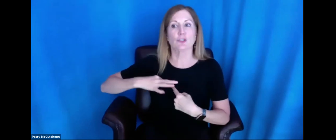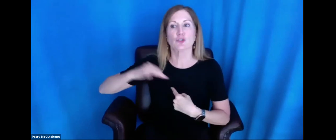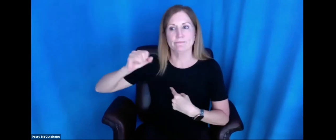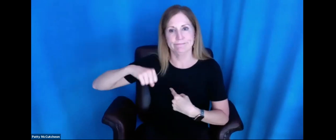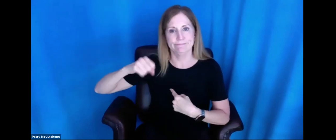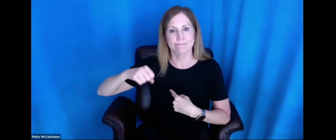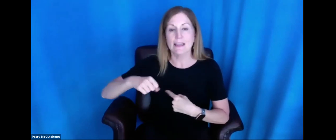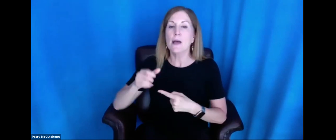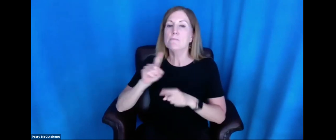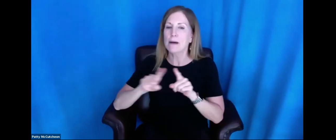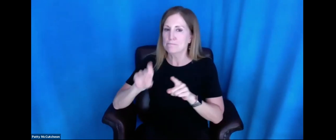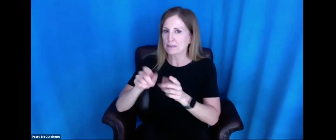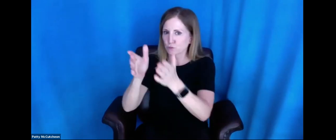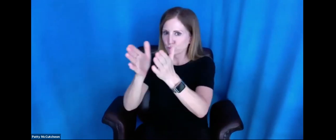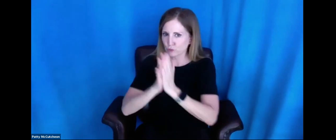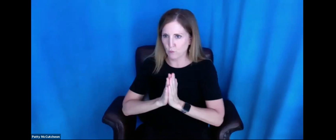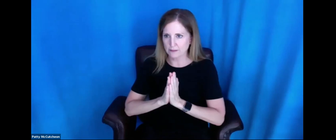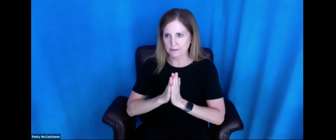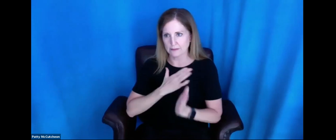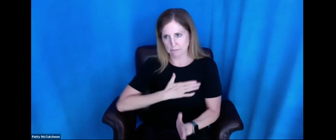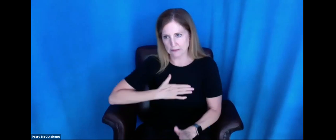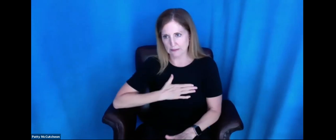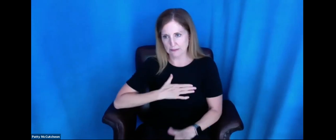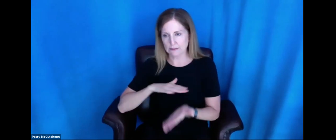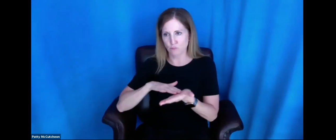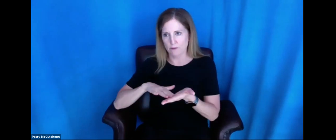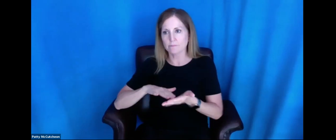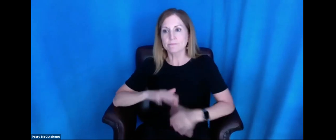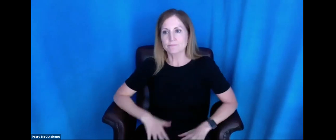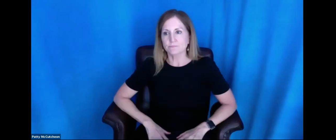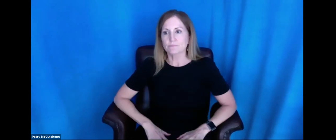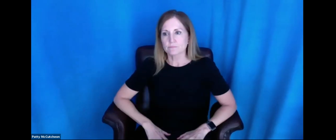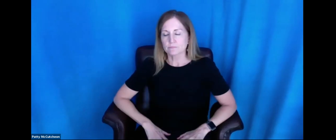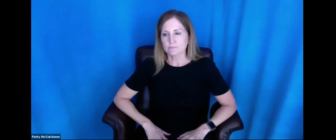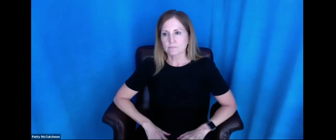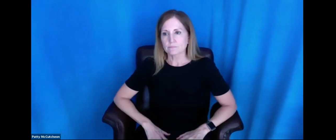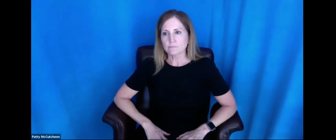Michael, do you want to say something?